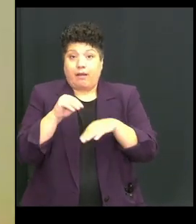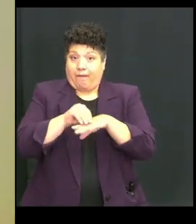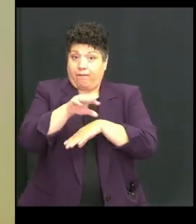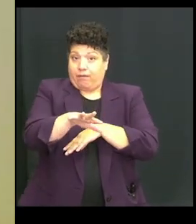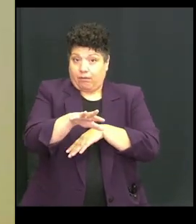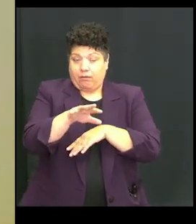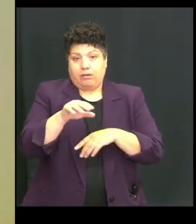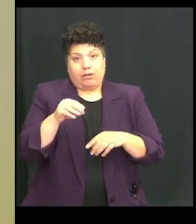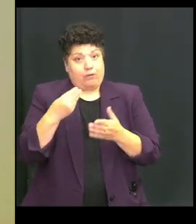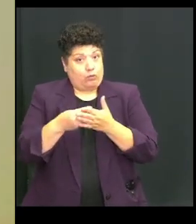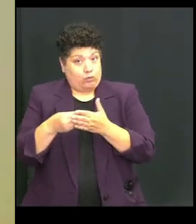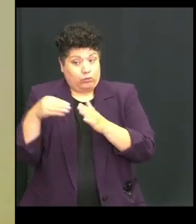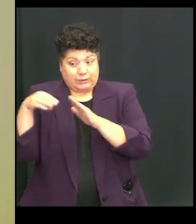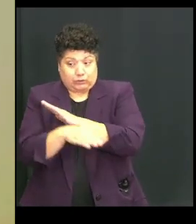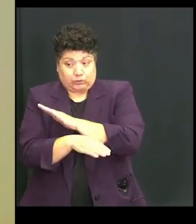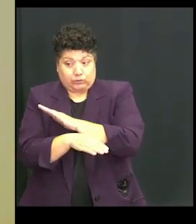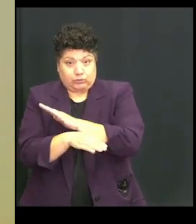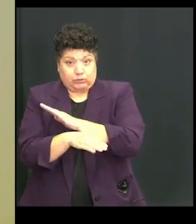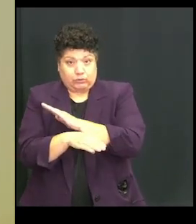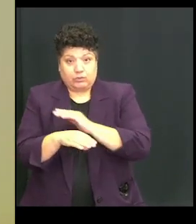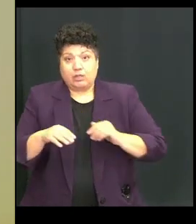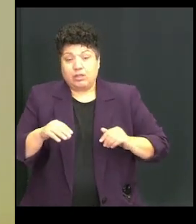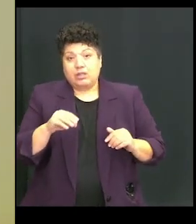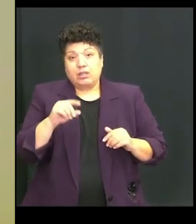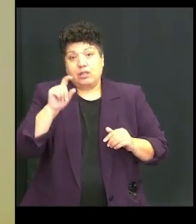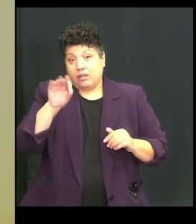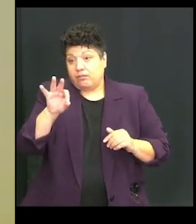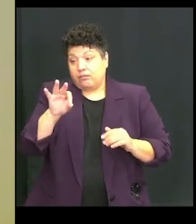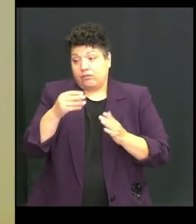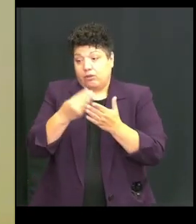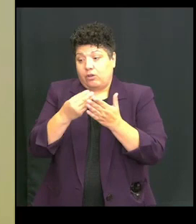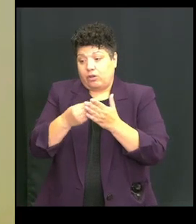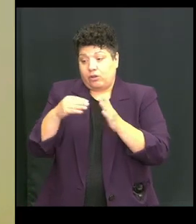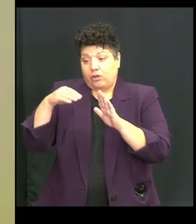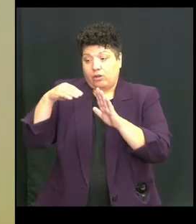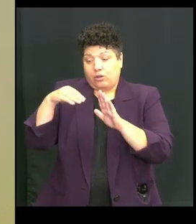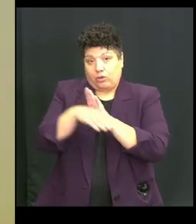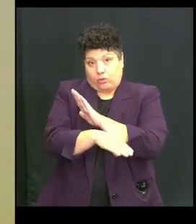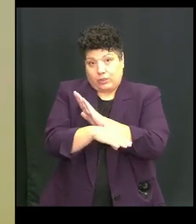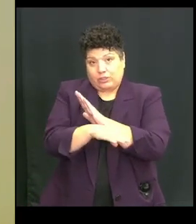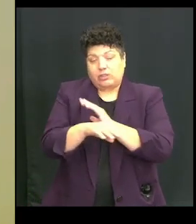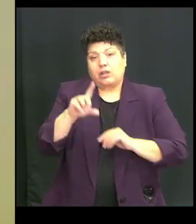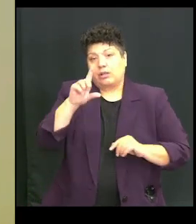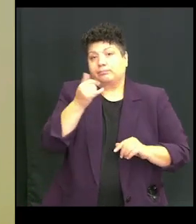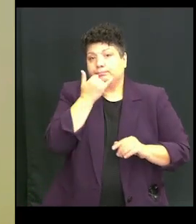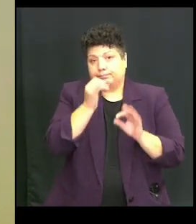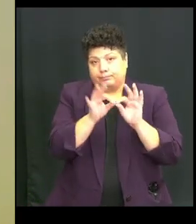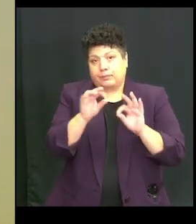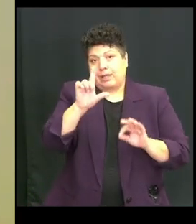In the long run, if recessions introduce a kind of politics of retrenchment,